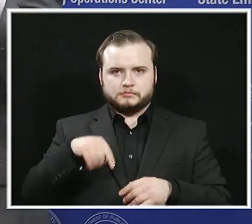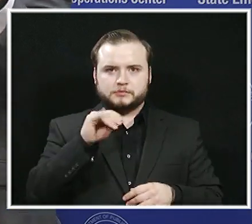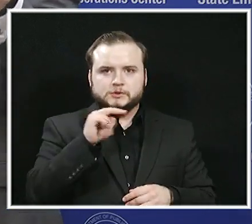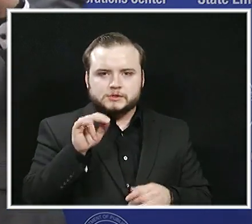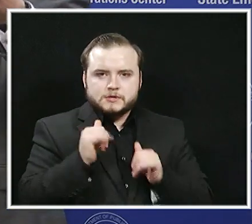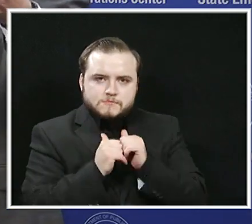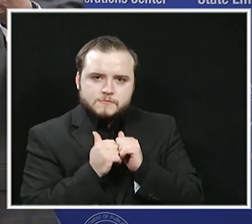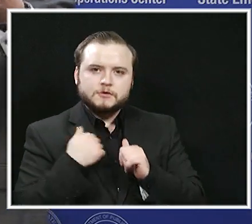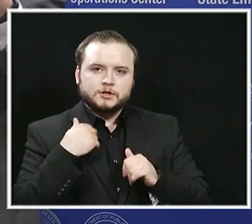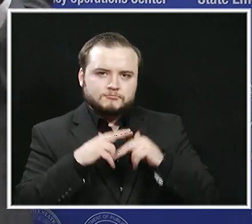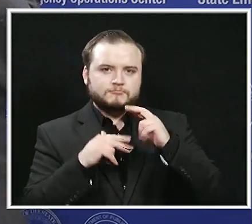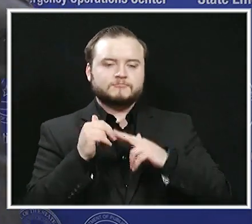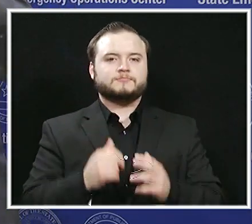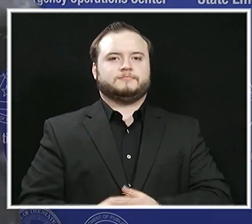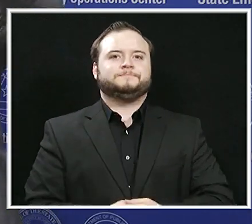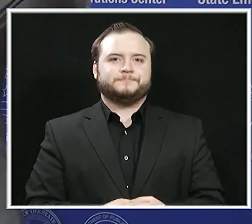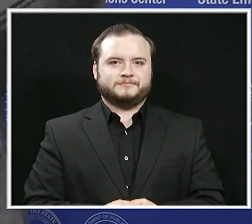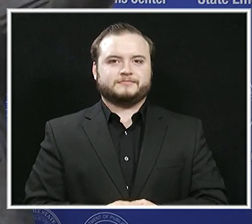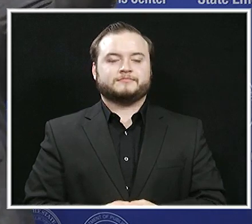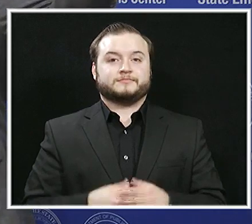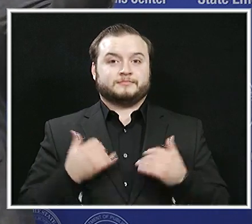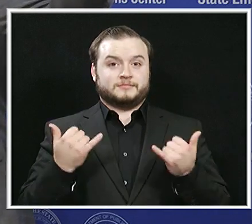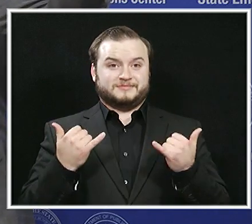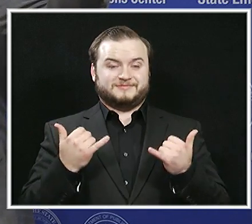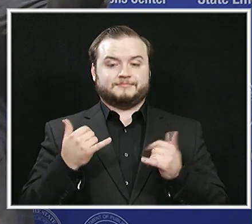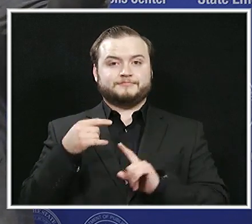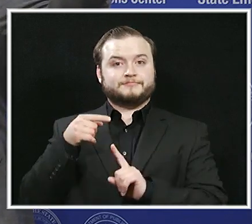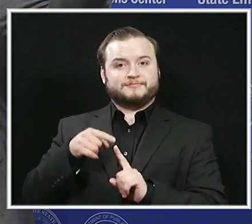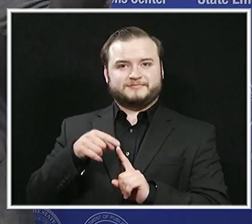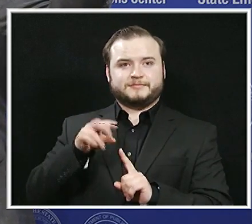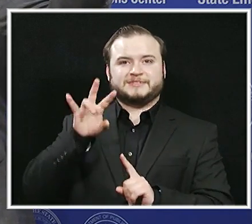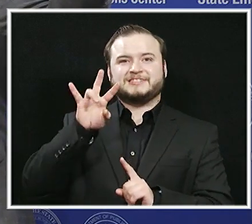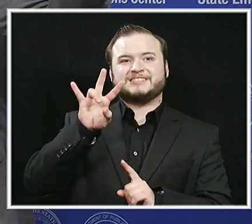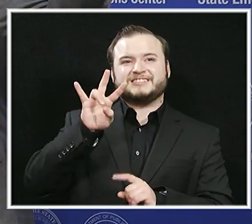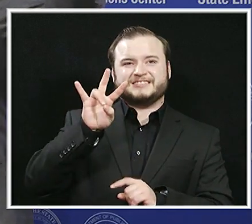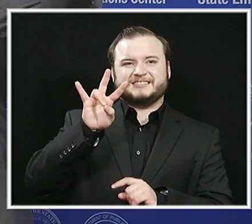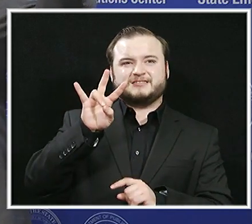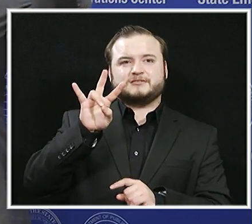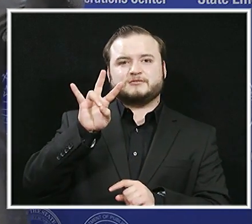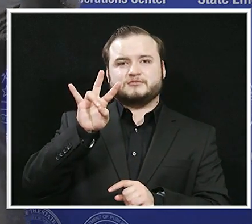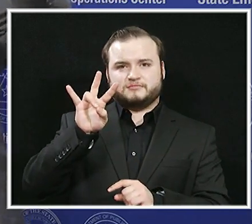Lessons from other states showed us we need to conserve resources, I don't think at this time we're prepared --